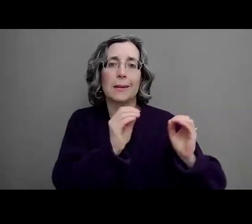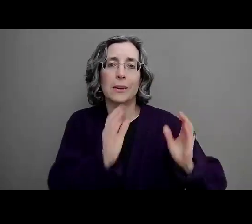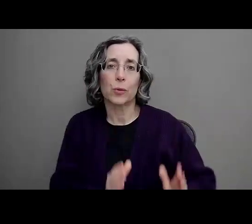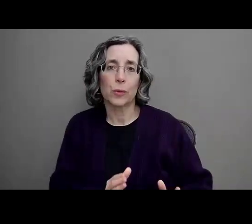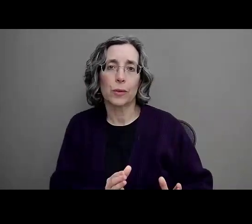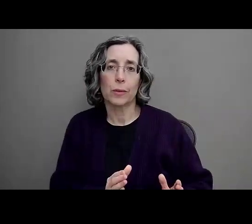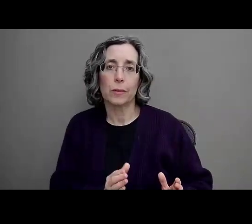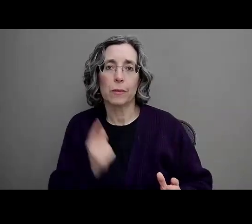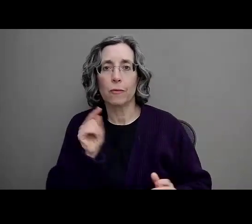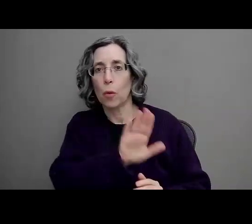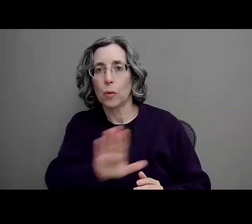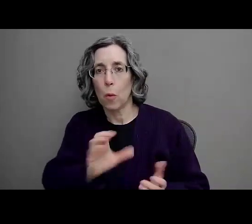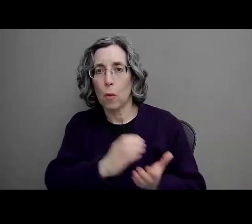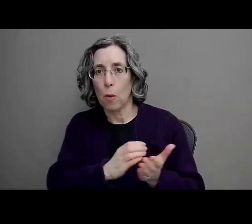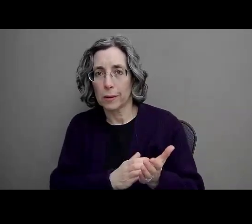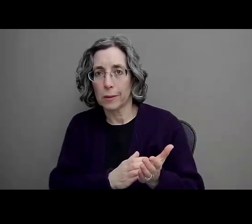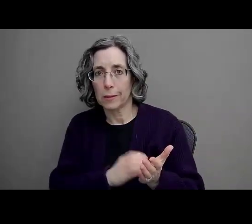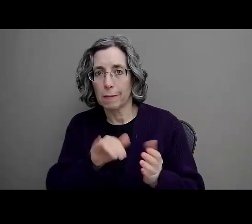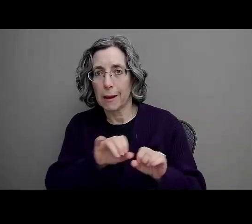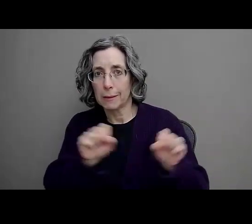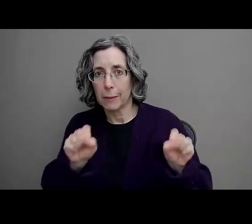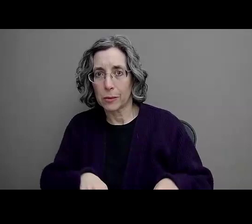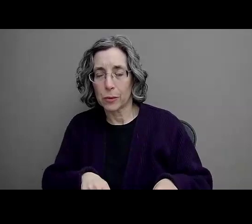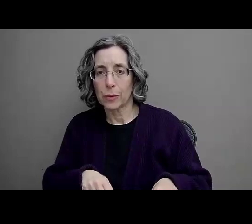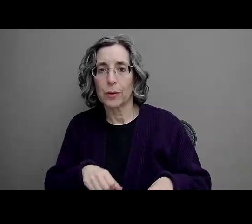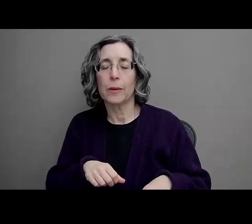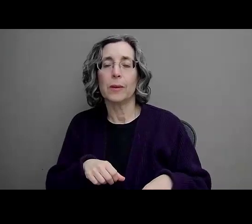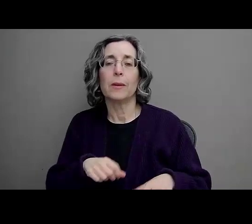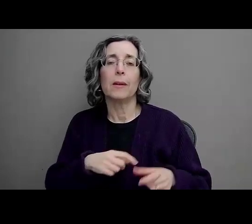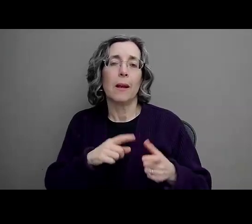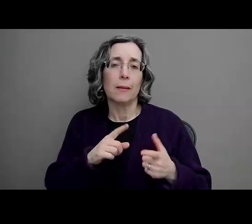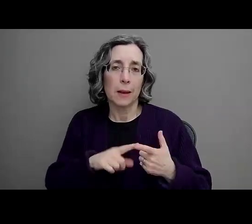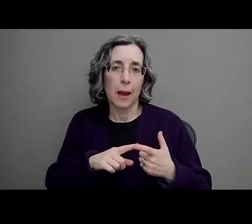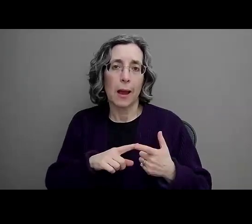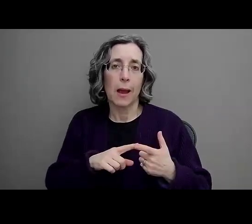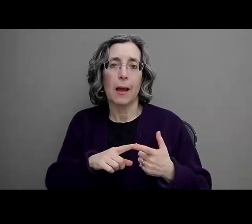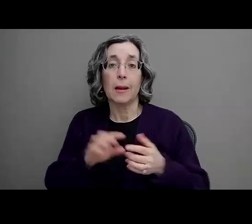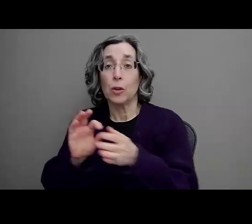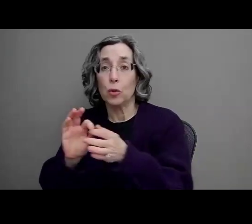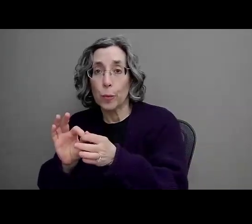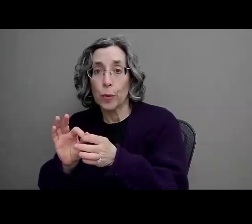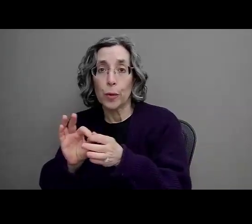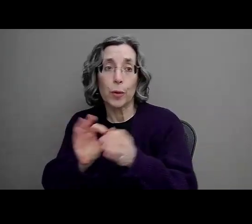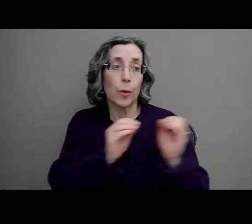courses that you are going to that semester. And then the